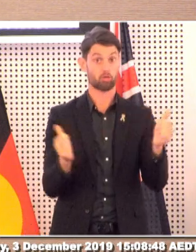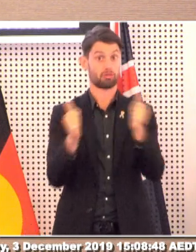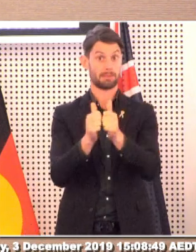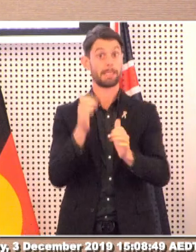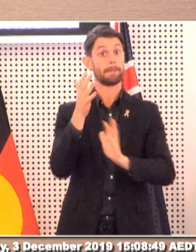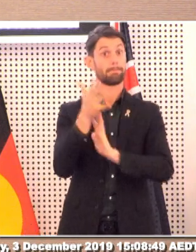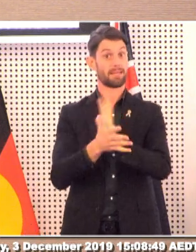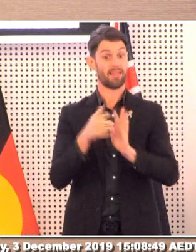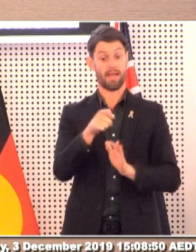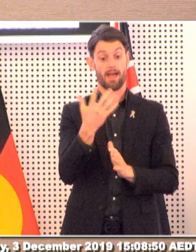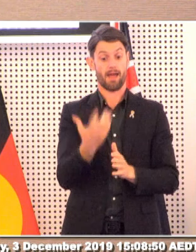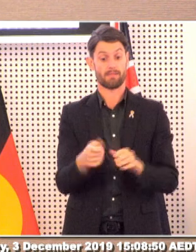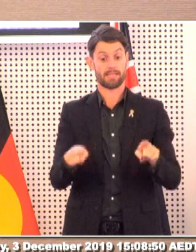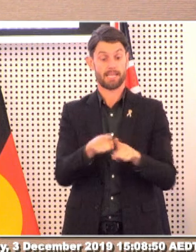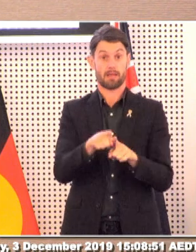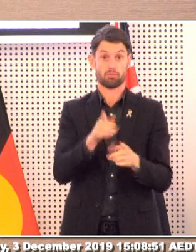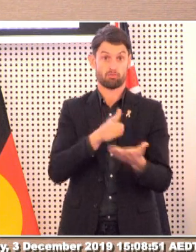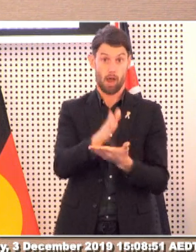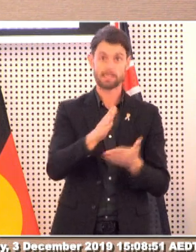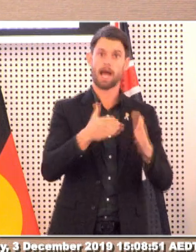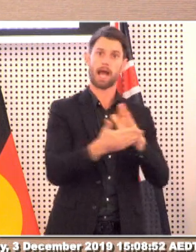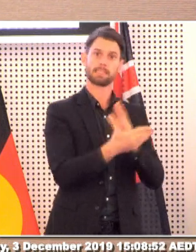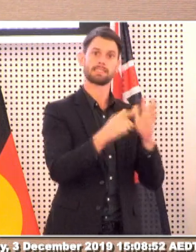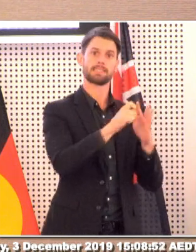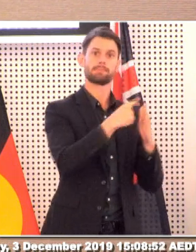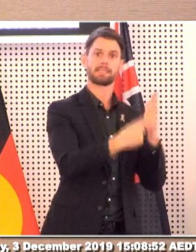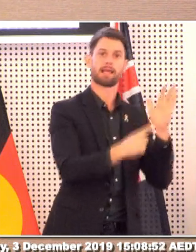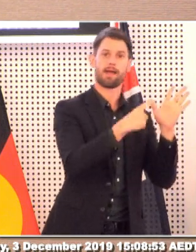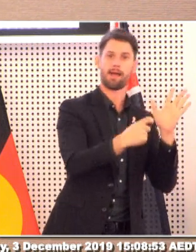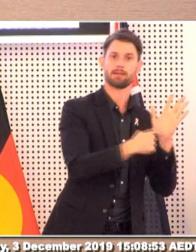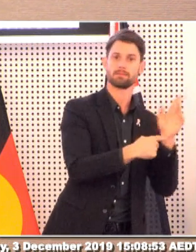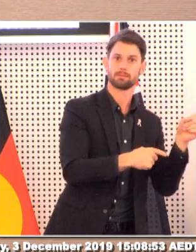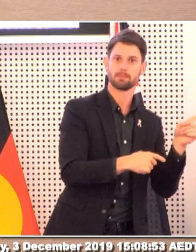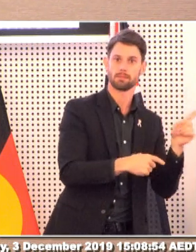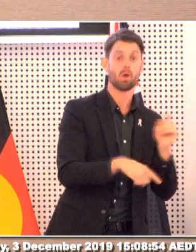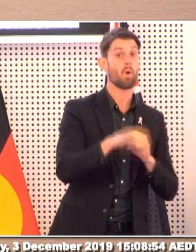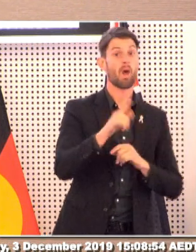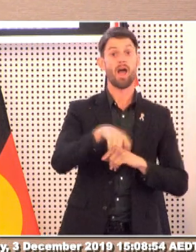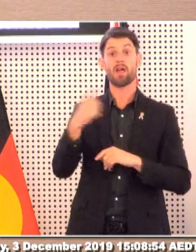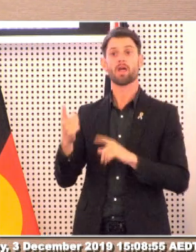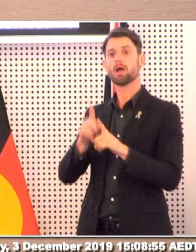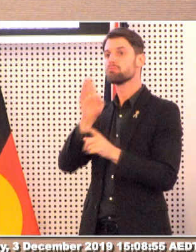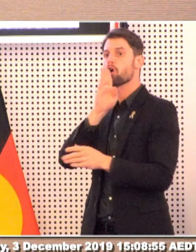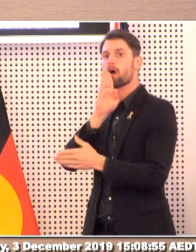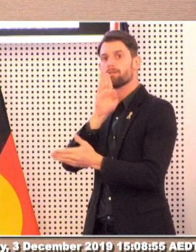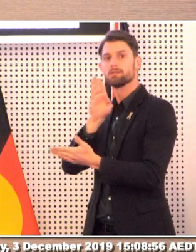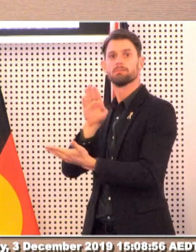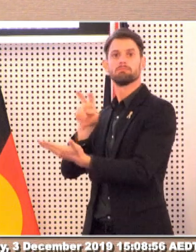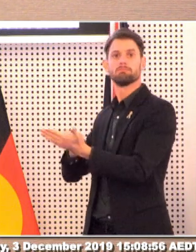the Disability Act, otherwise you have just an ordinary lease that doesn’t have the same rights protections in it.